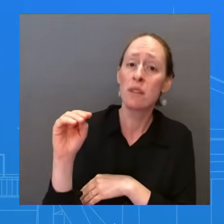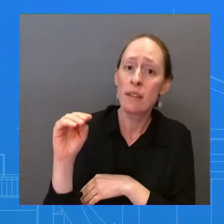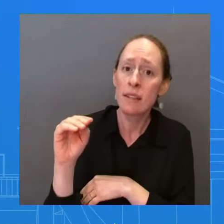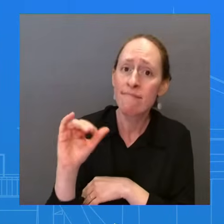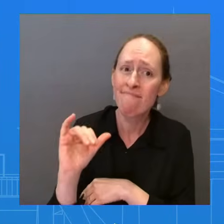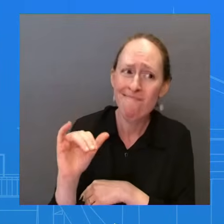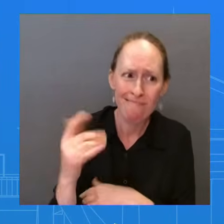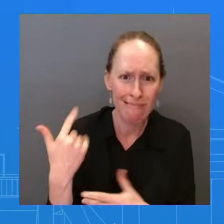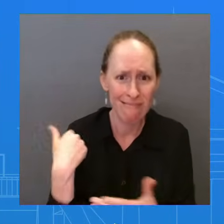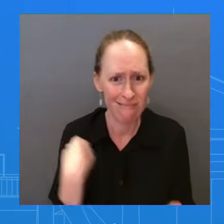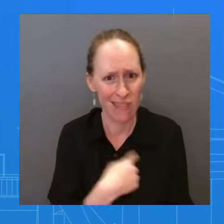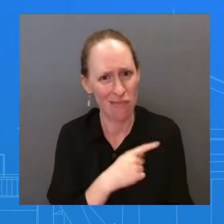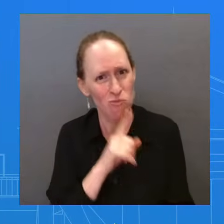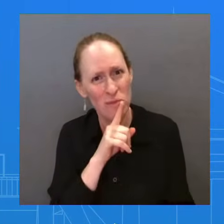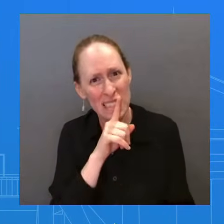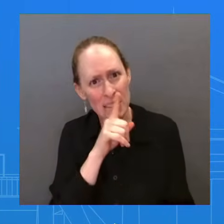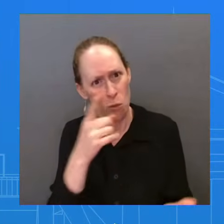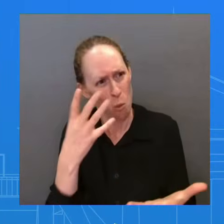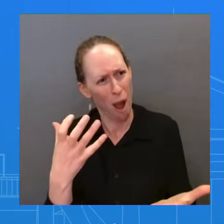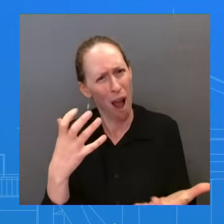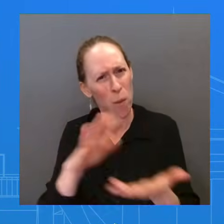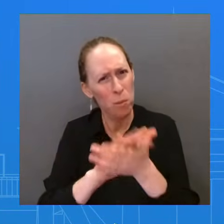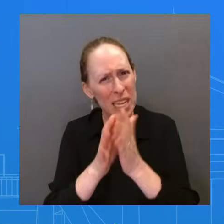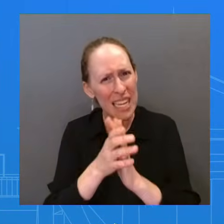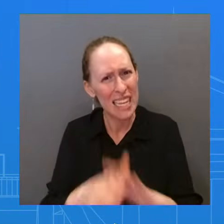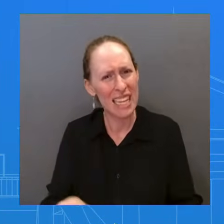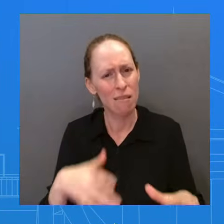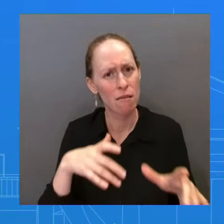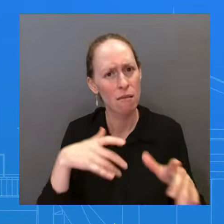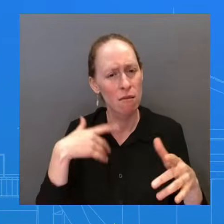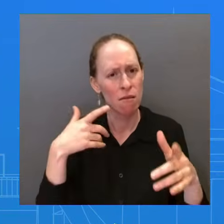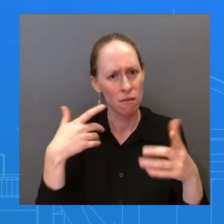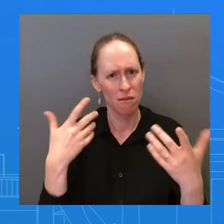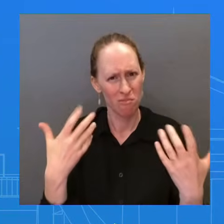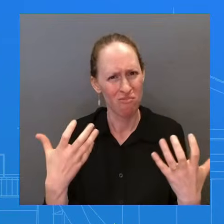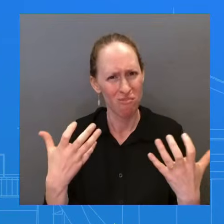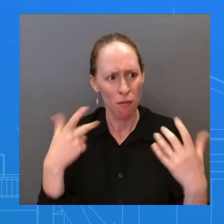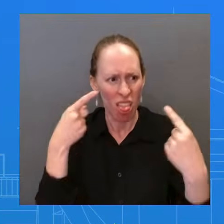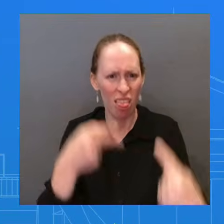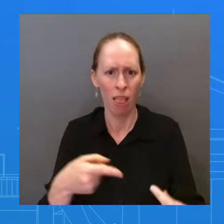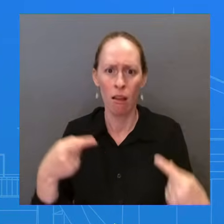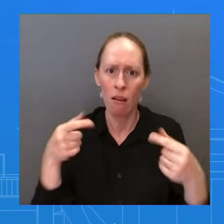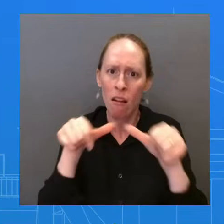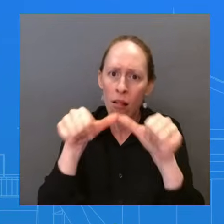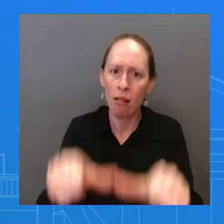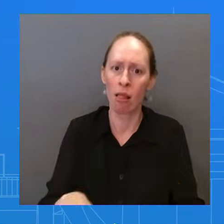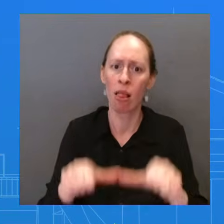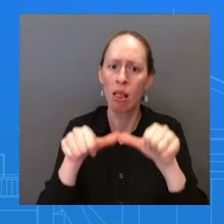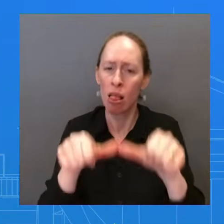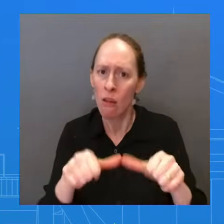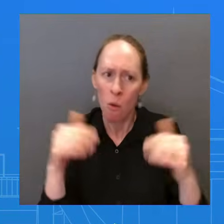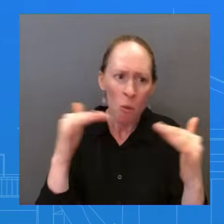We're helping represent and facilitate these conversations. We want to see them act accordingly. Ms. Jean-Pierre: Go ahead, Nancy.